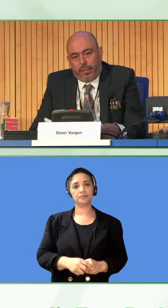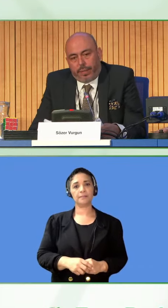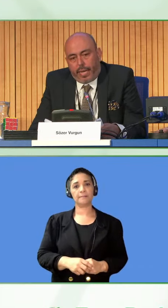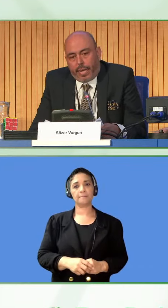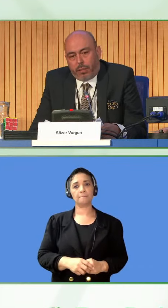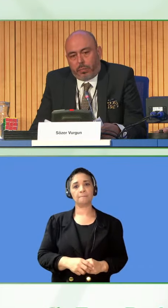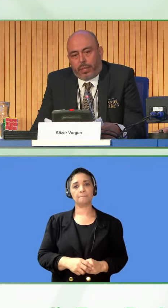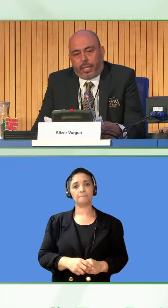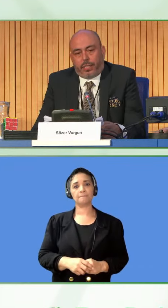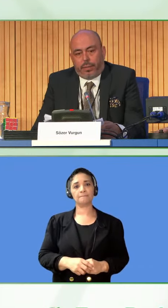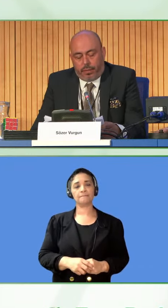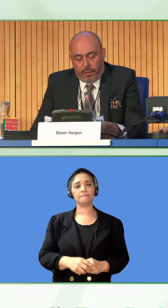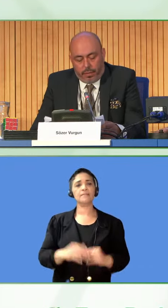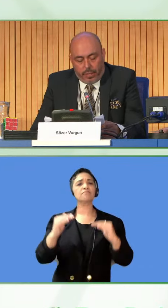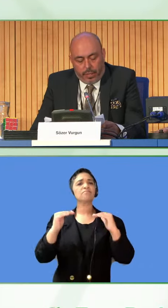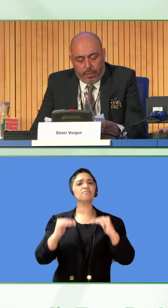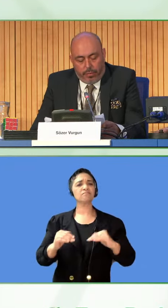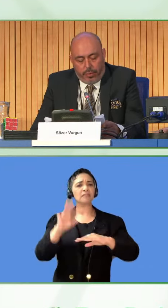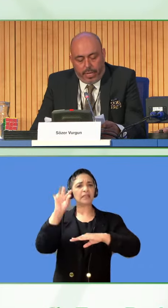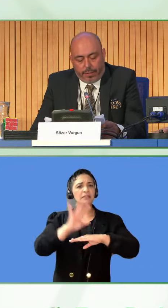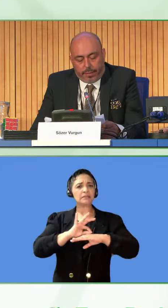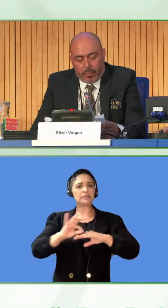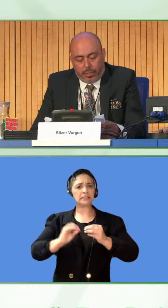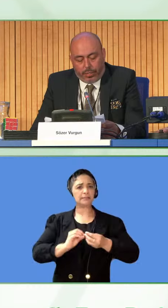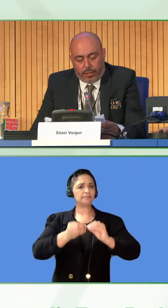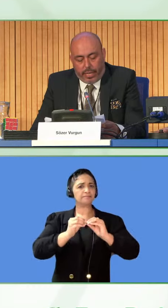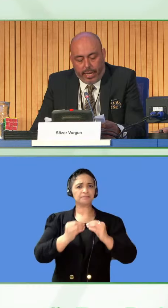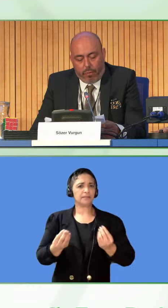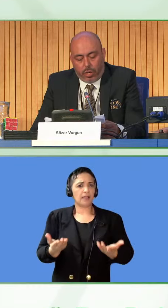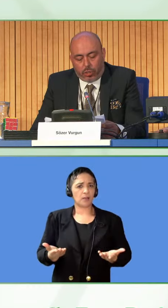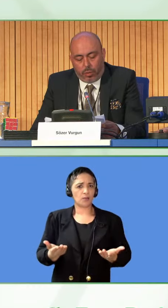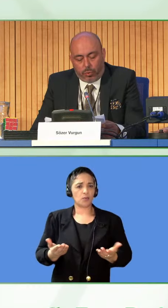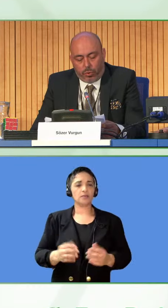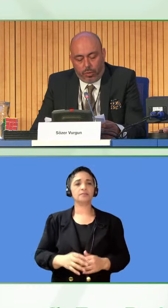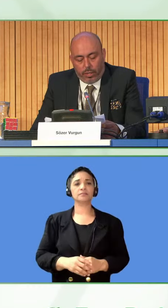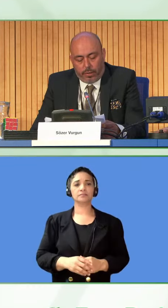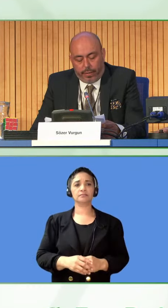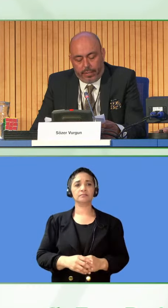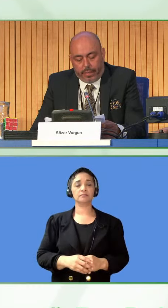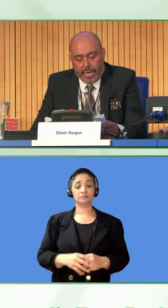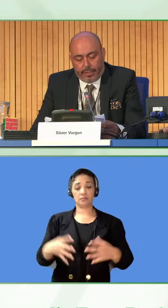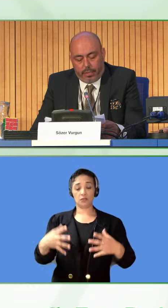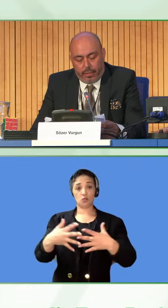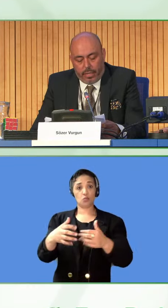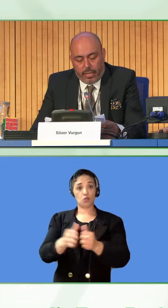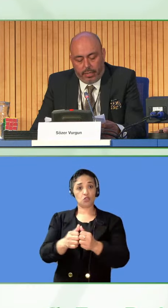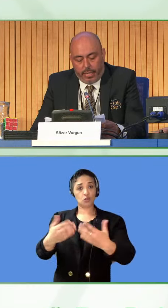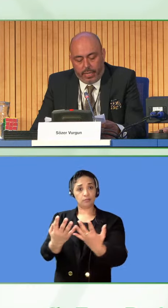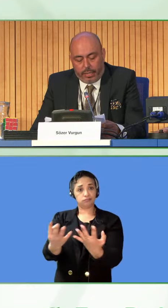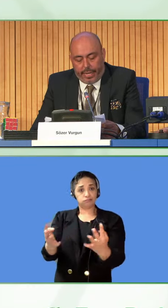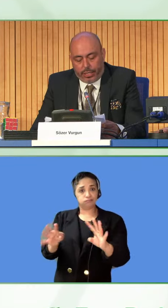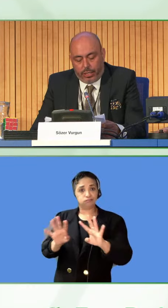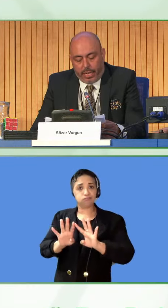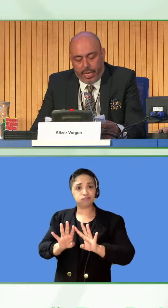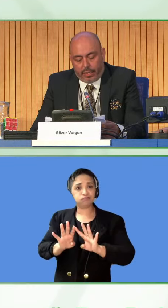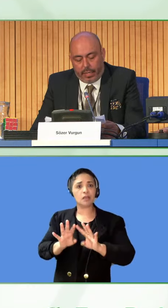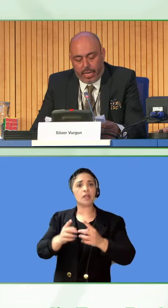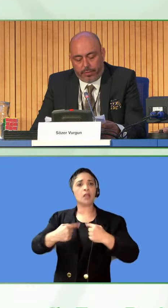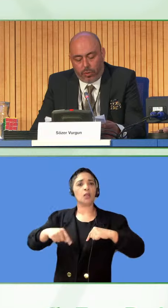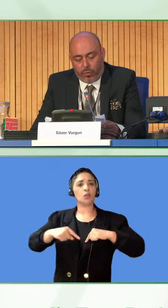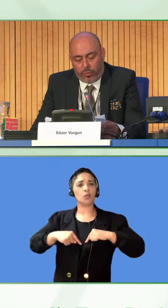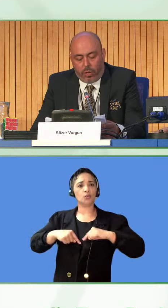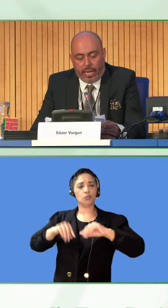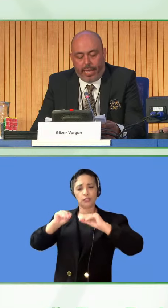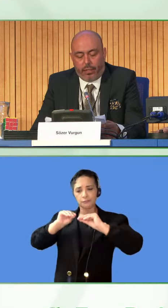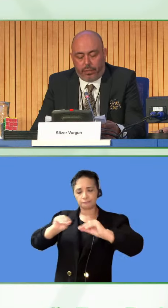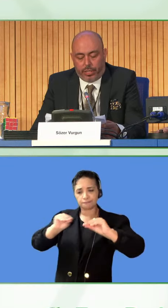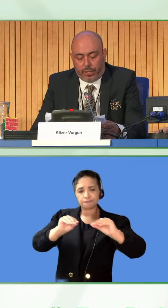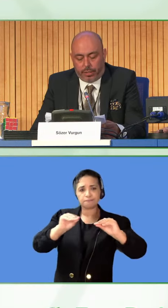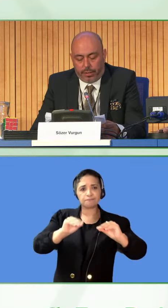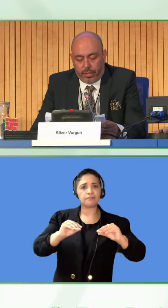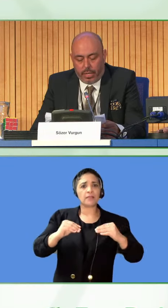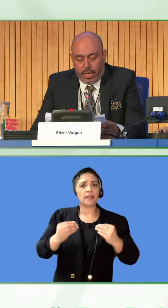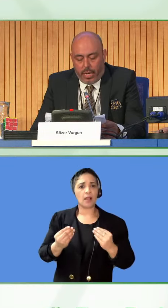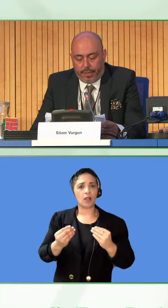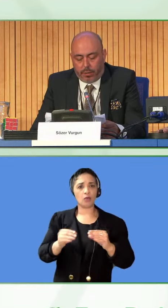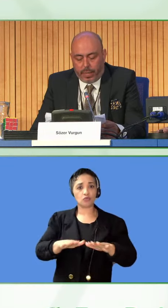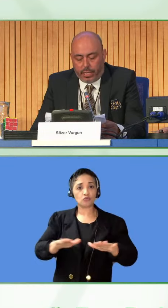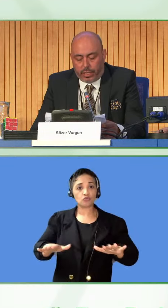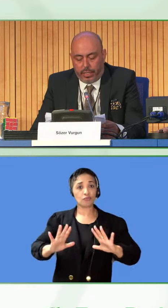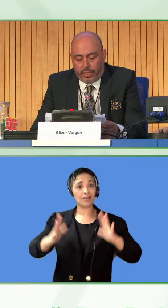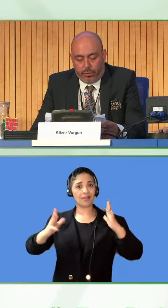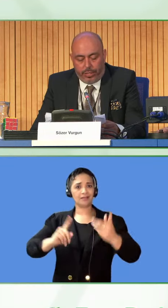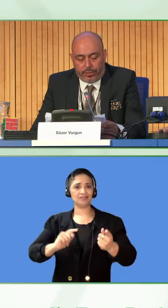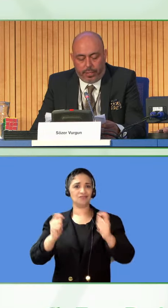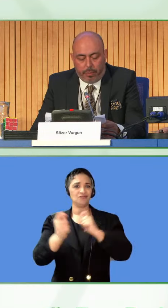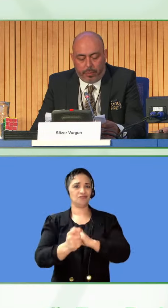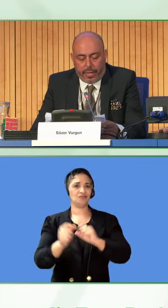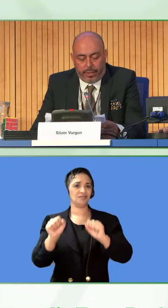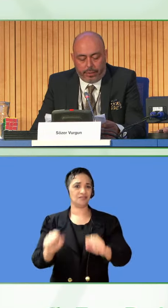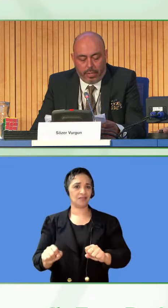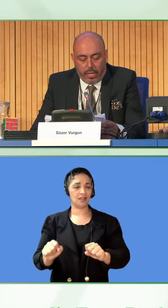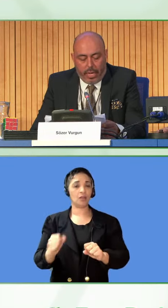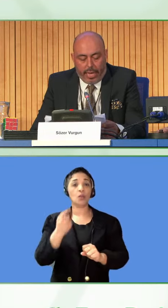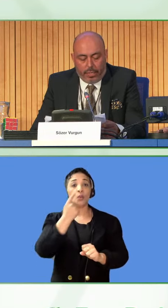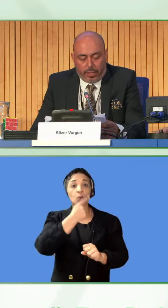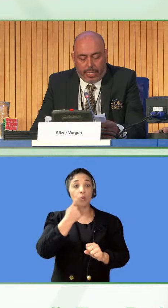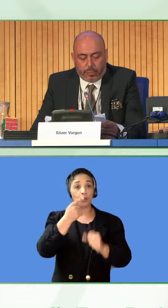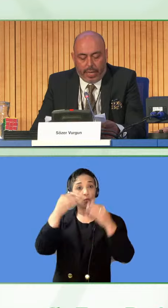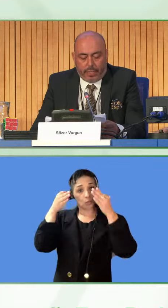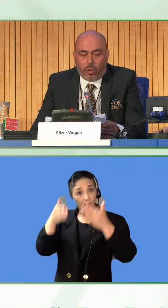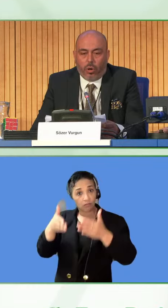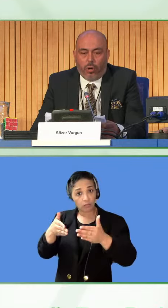Design and production, we established a workshop to improve the education and lives of our